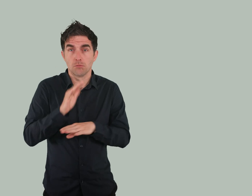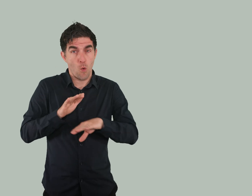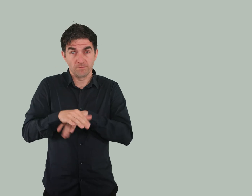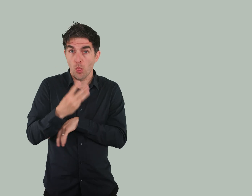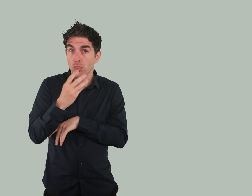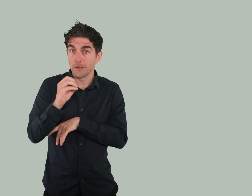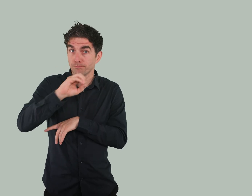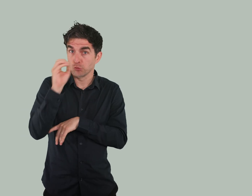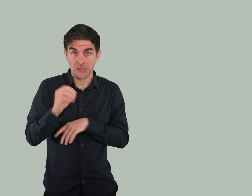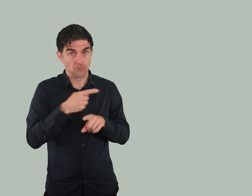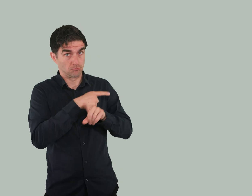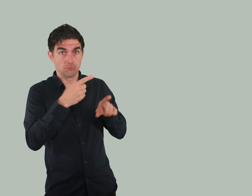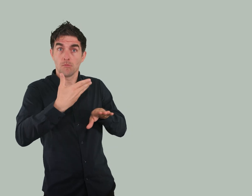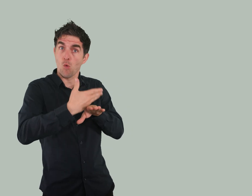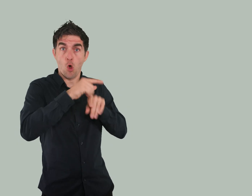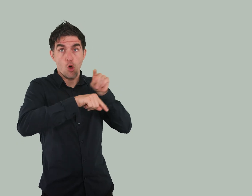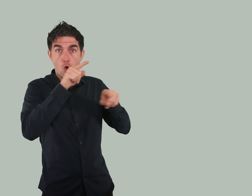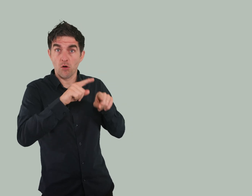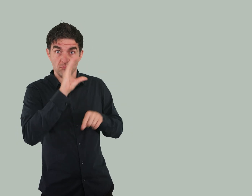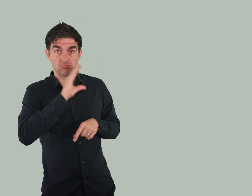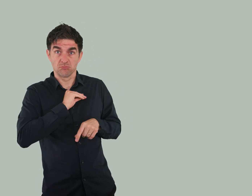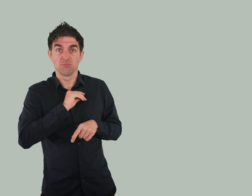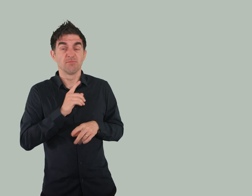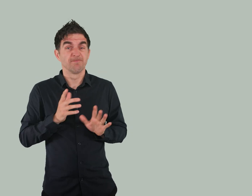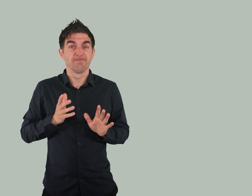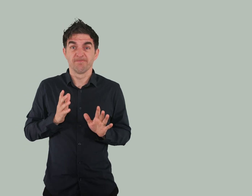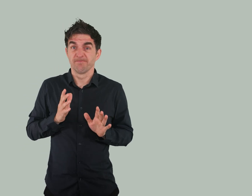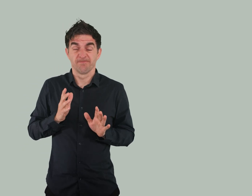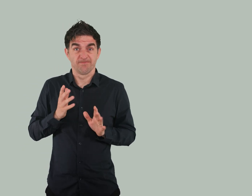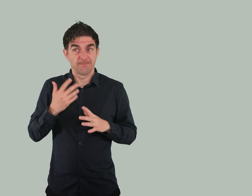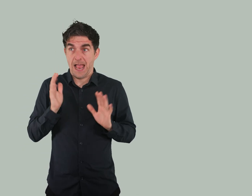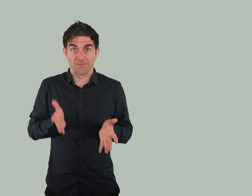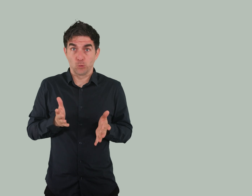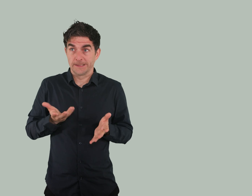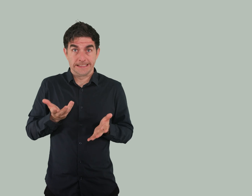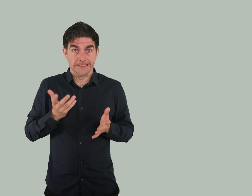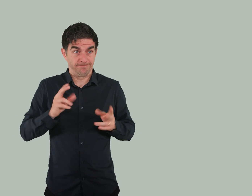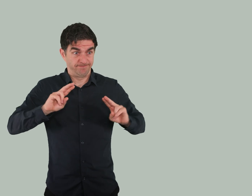More than 30 per cent of employers said they expected to operate